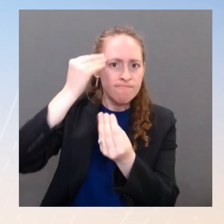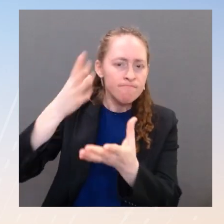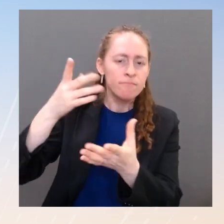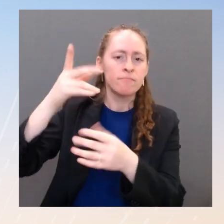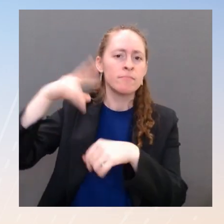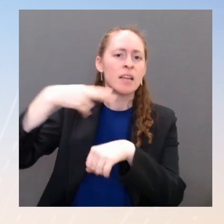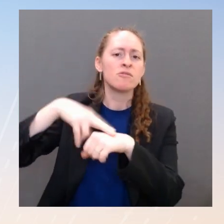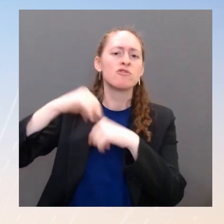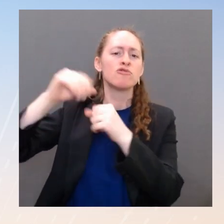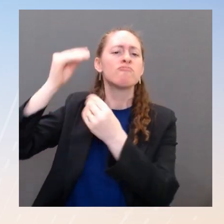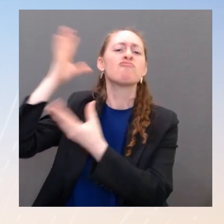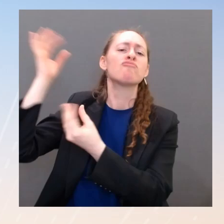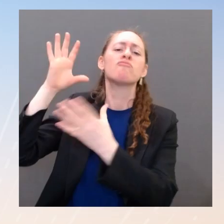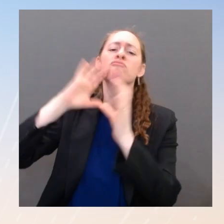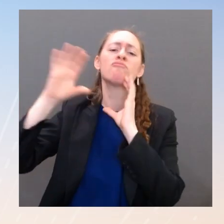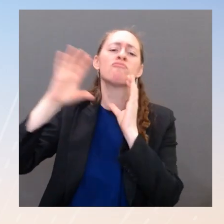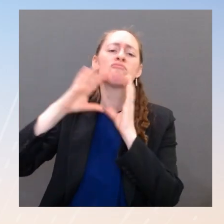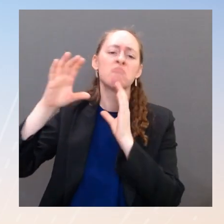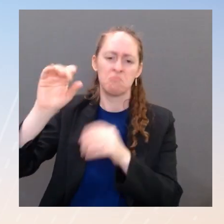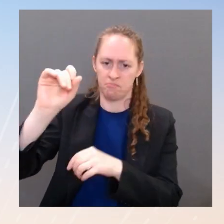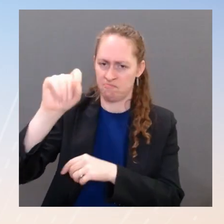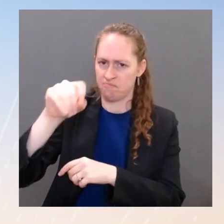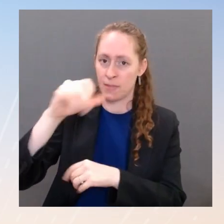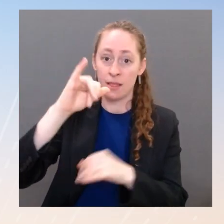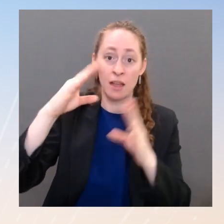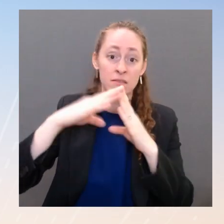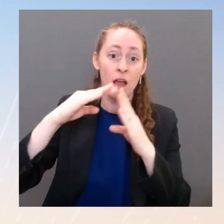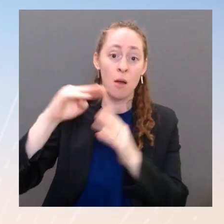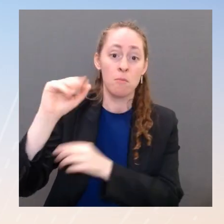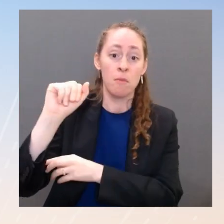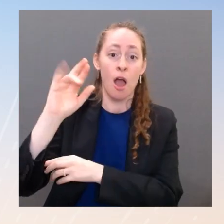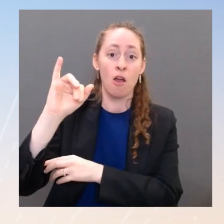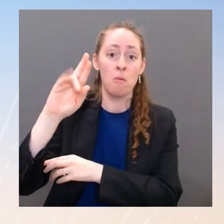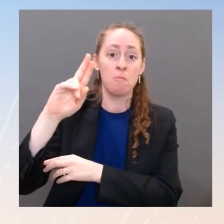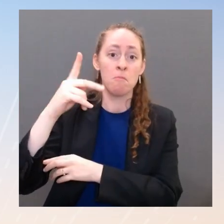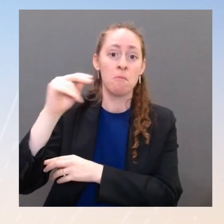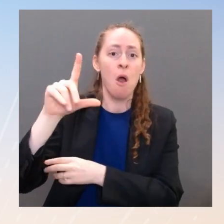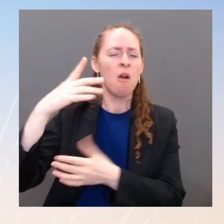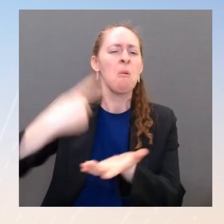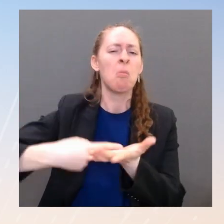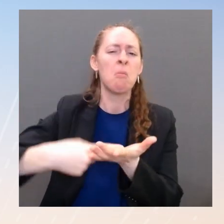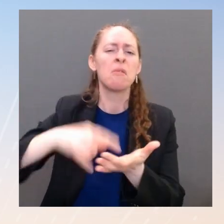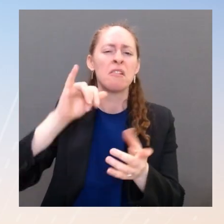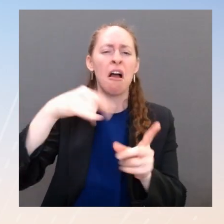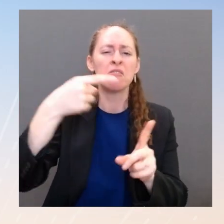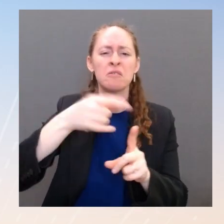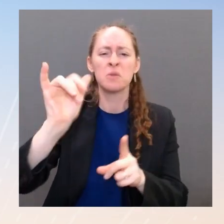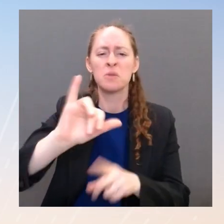Obviously, there are also a range of news reports that have been developing throughout the day, as you know, about the challenge